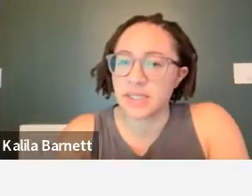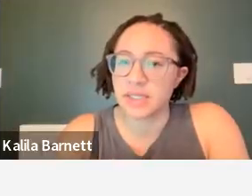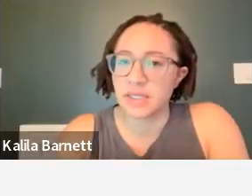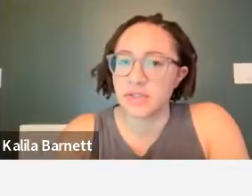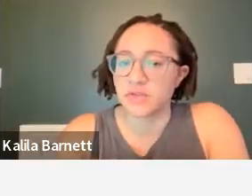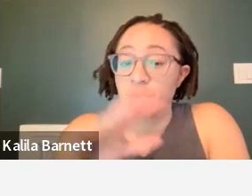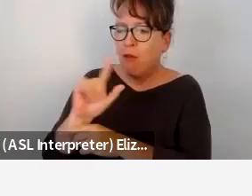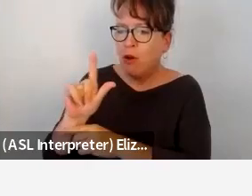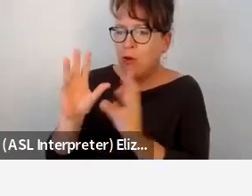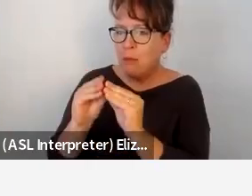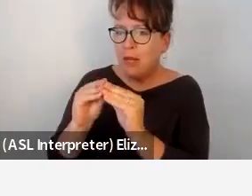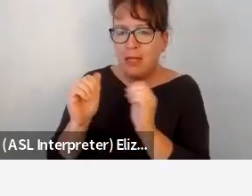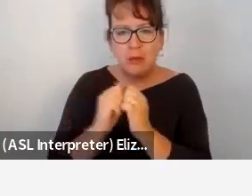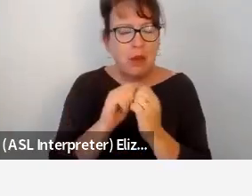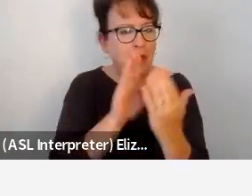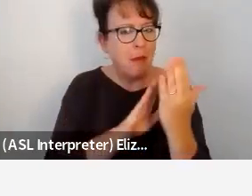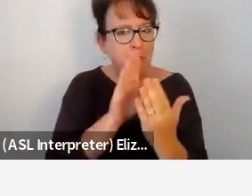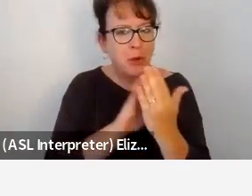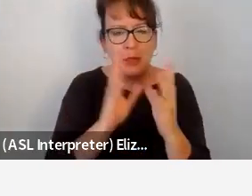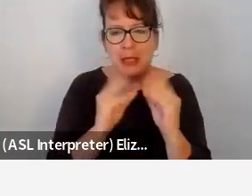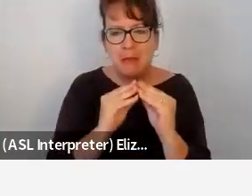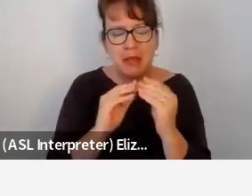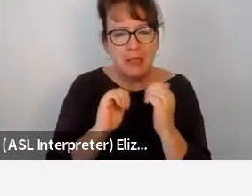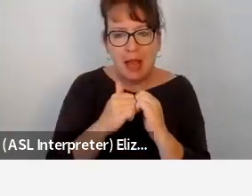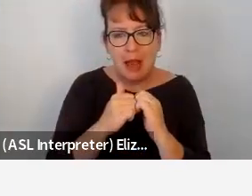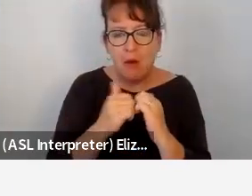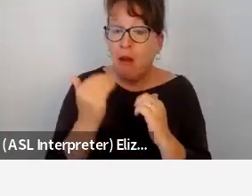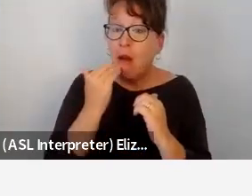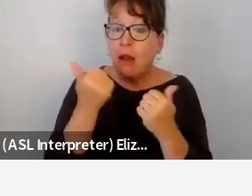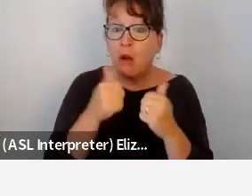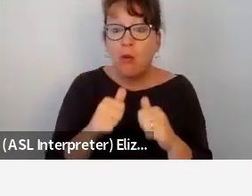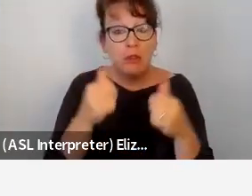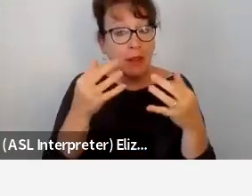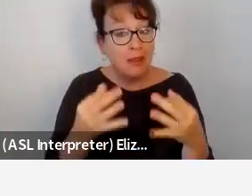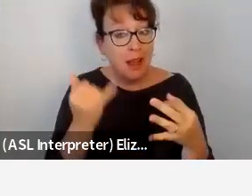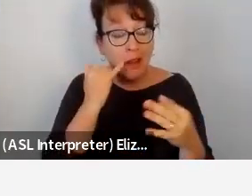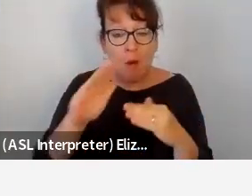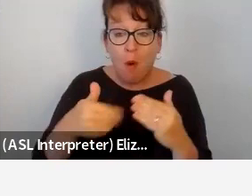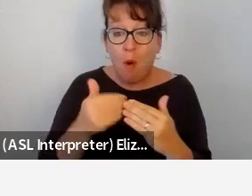the first of which is an application must include a proposal to do some type of emissions inventory